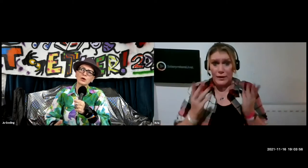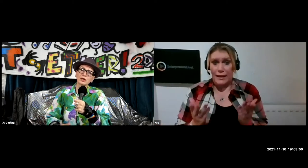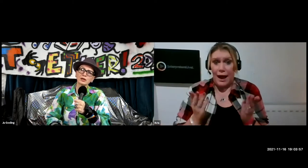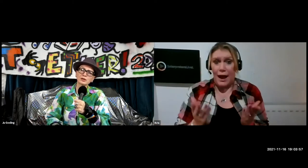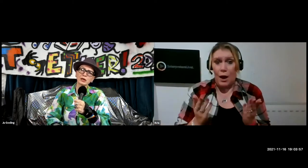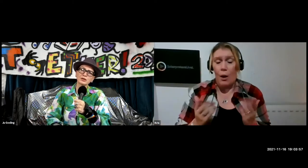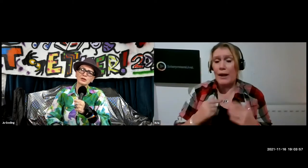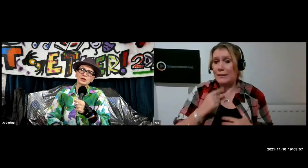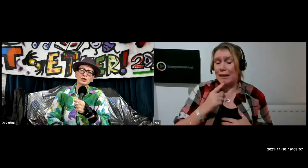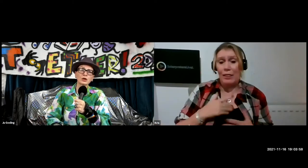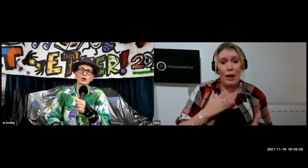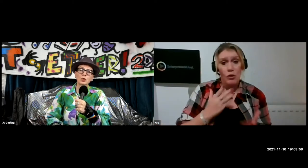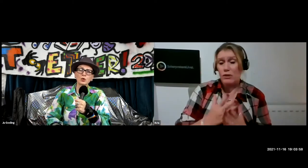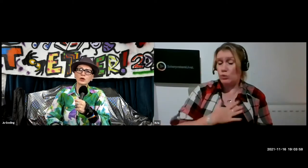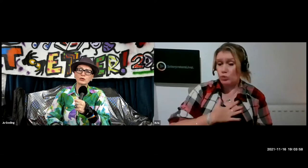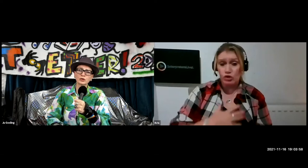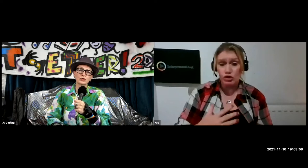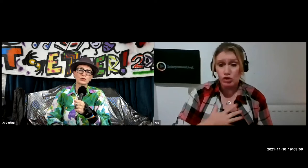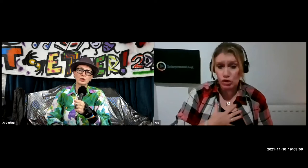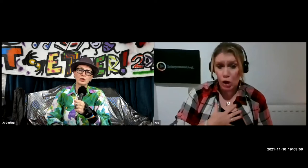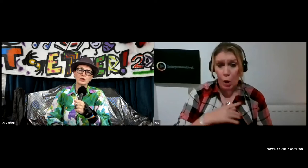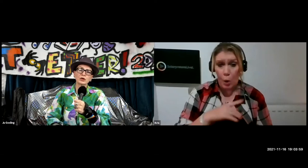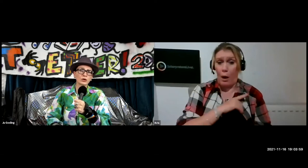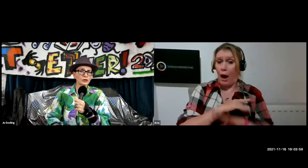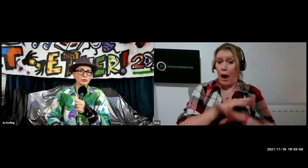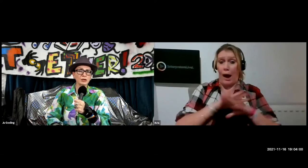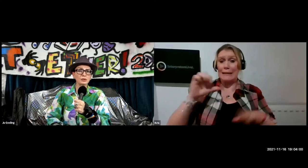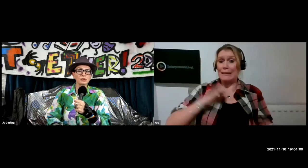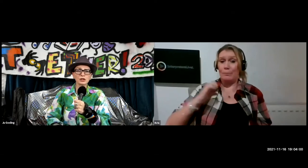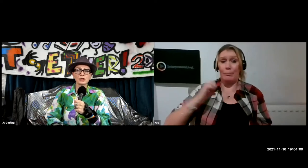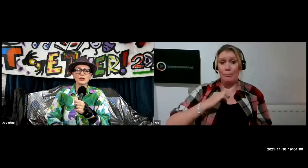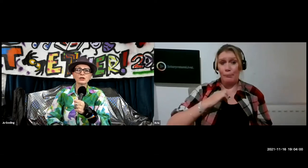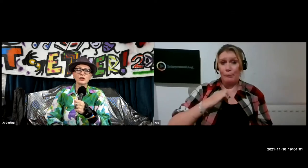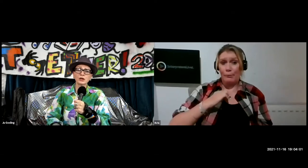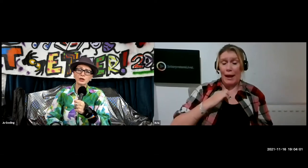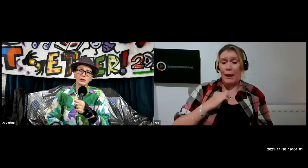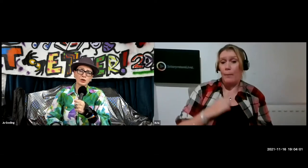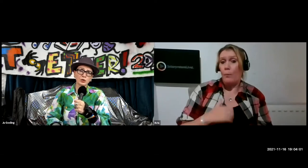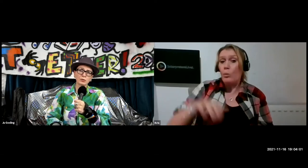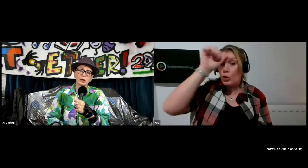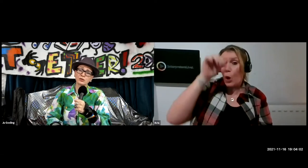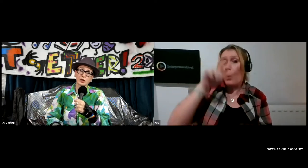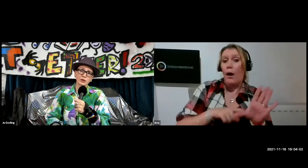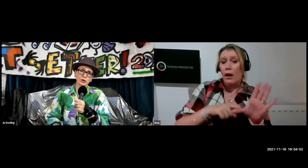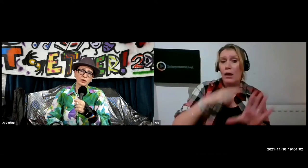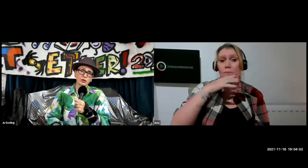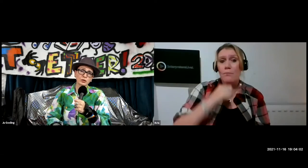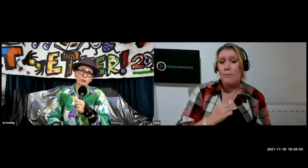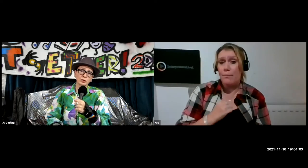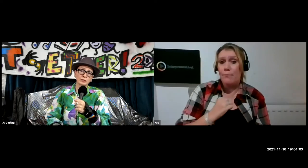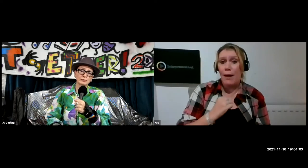I expected although of course we know our young men in particular in Newham are very, very vulnerable.